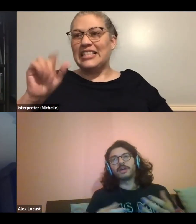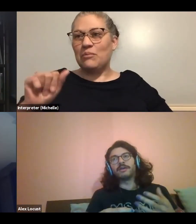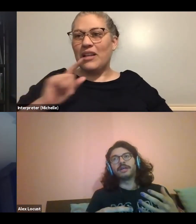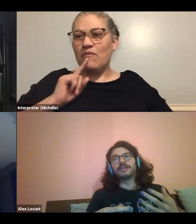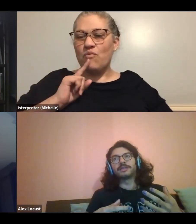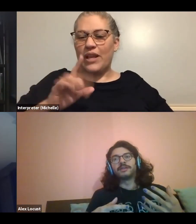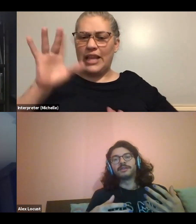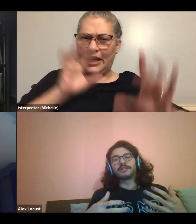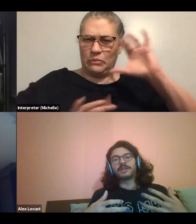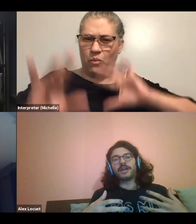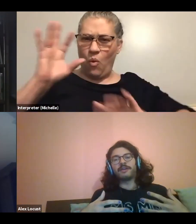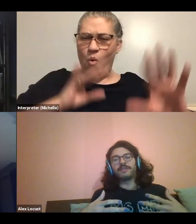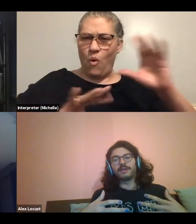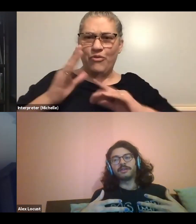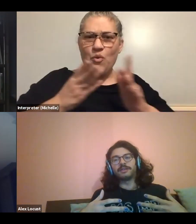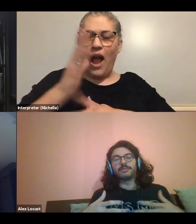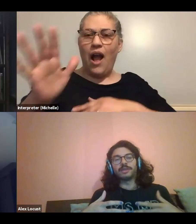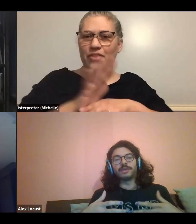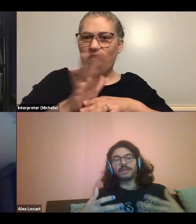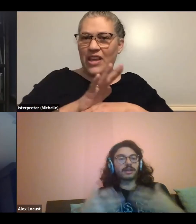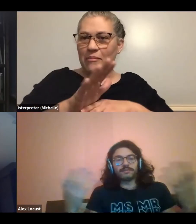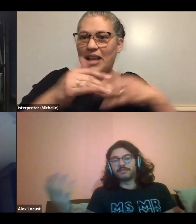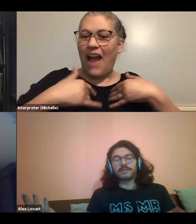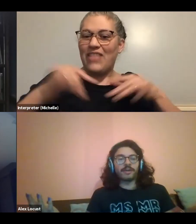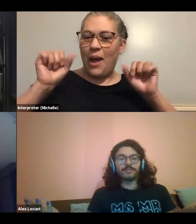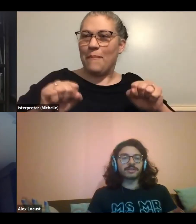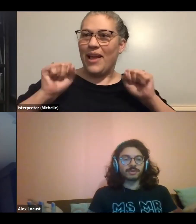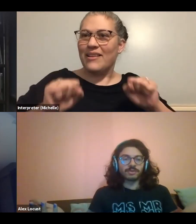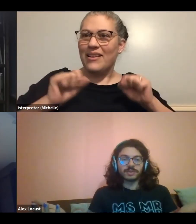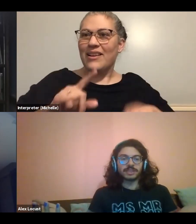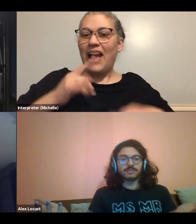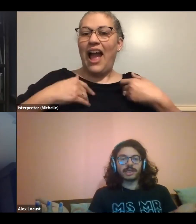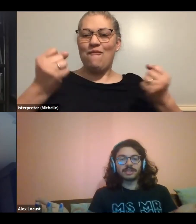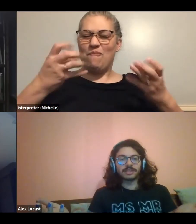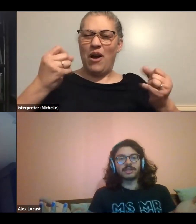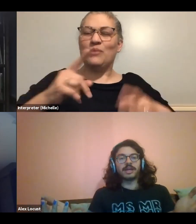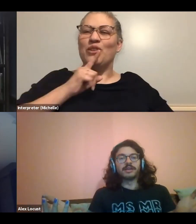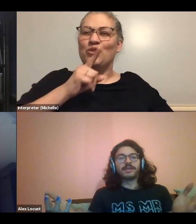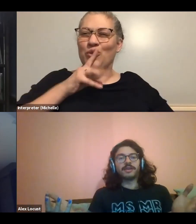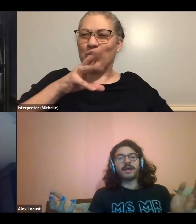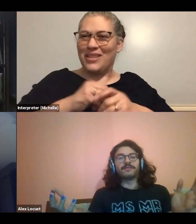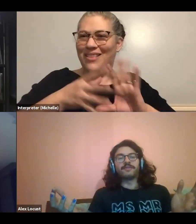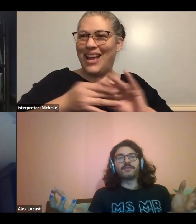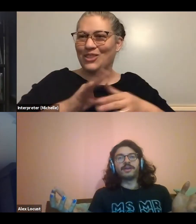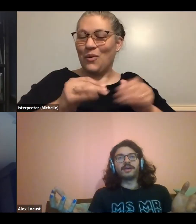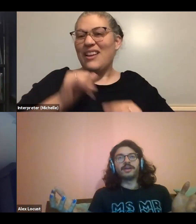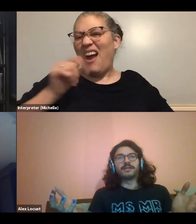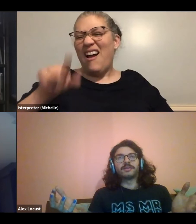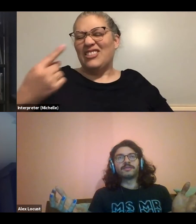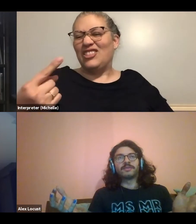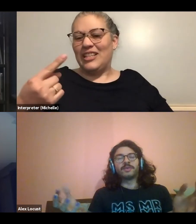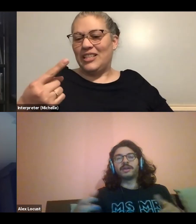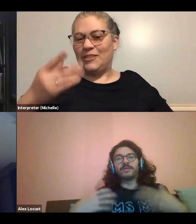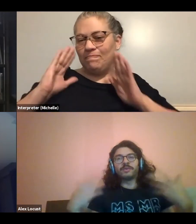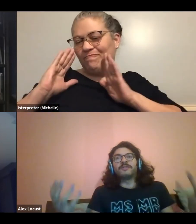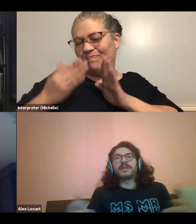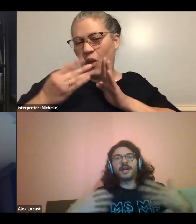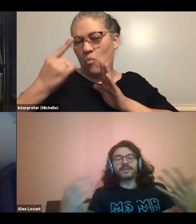Alex Locust: we're not we're living out the complication of disability as as a monolith right where it's like it's not like we all just see a film and we're like yes.